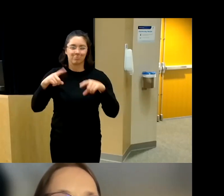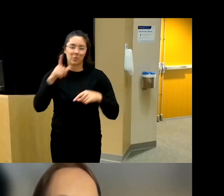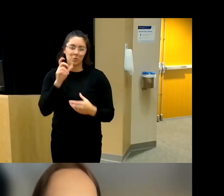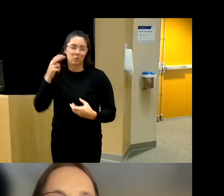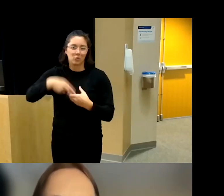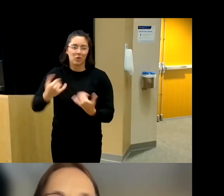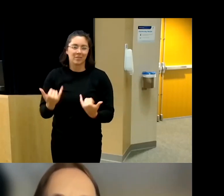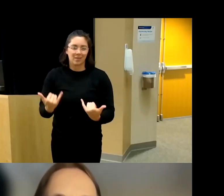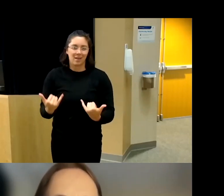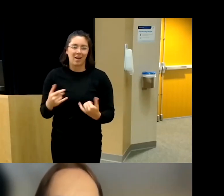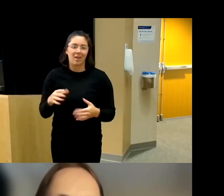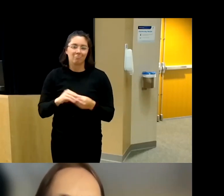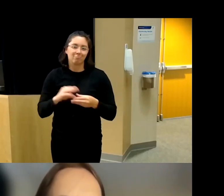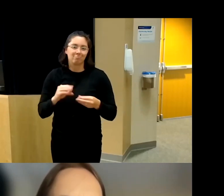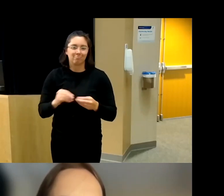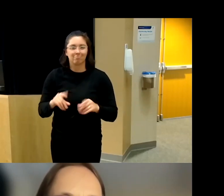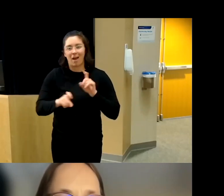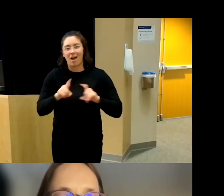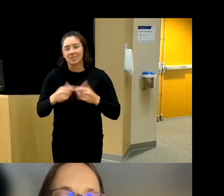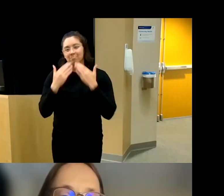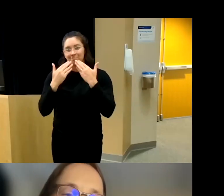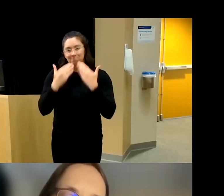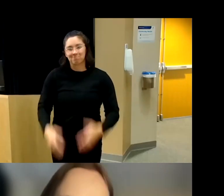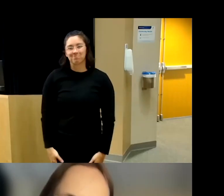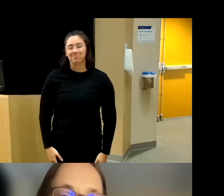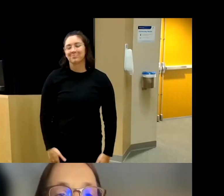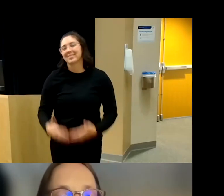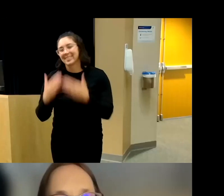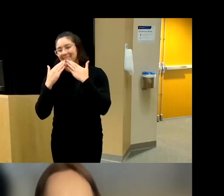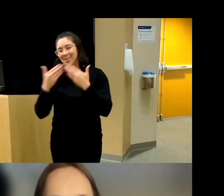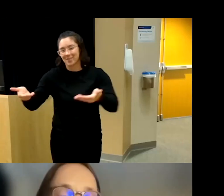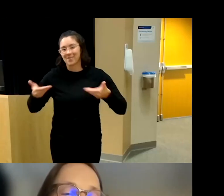attendance and shared your thoughtful questions yeah thank you so much for inviting me thank you